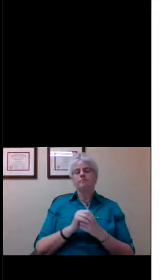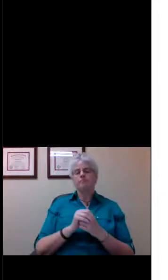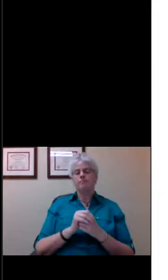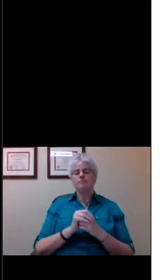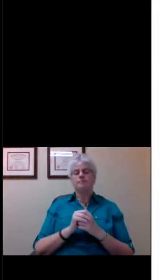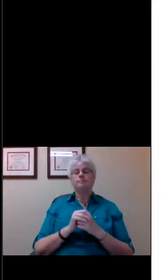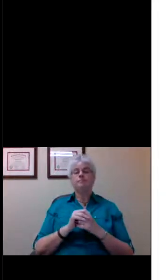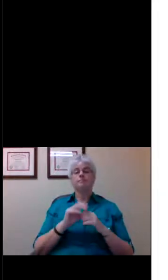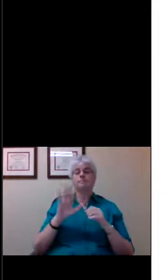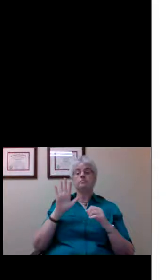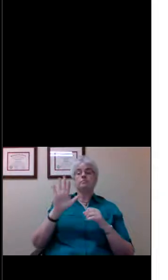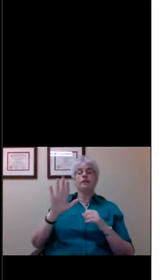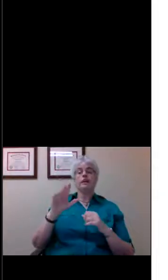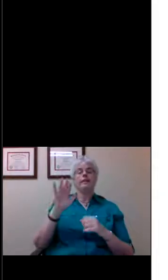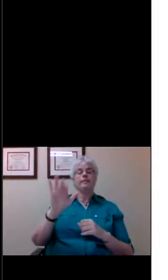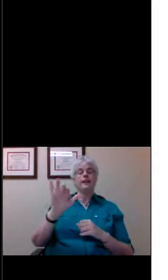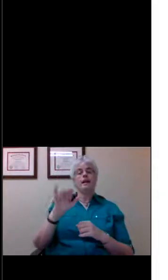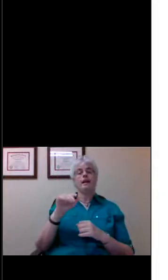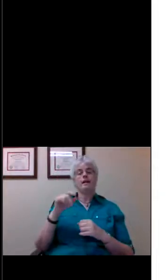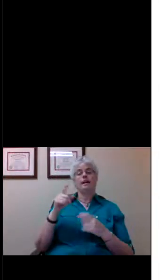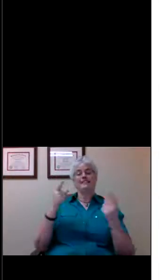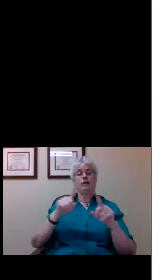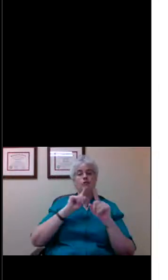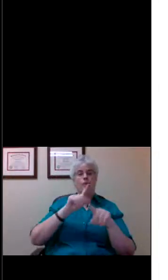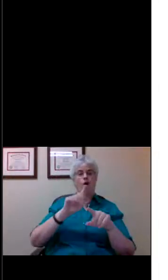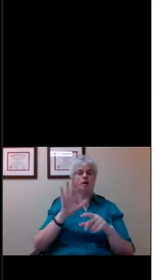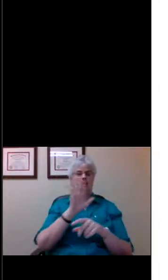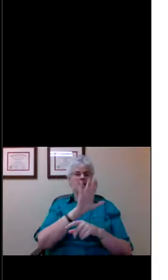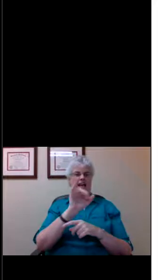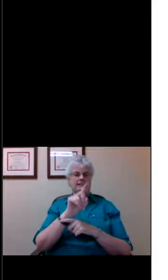the same sign as punishment but I will fingerspell "discipline". So their incident